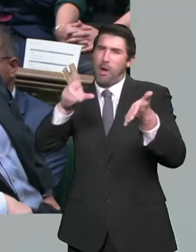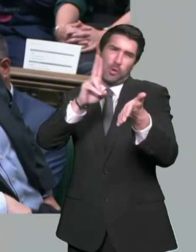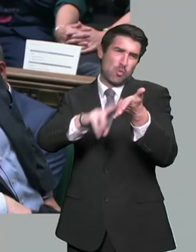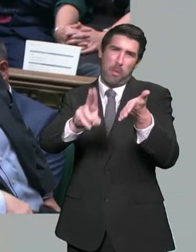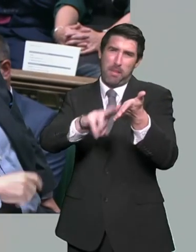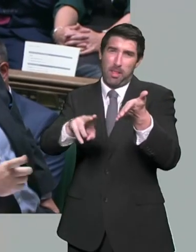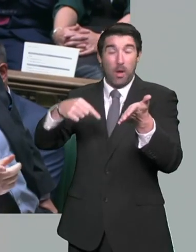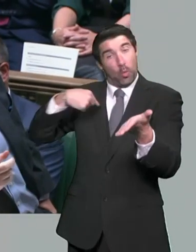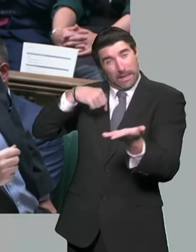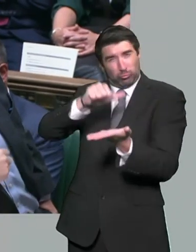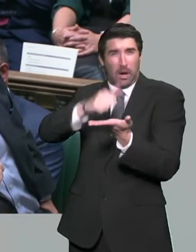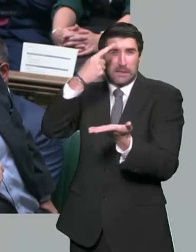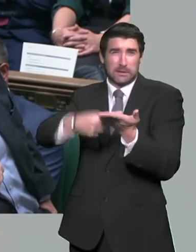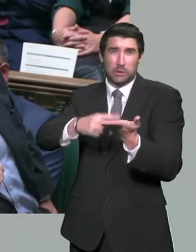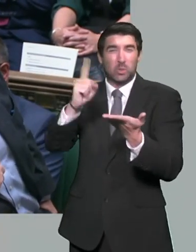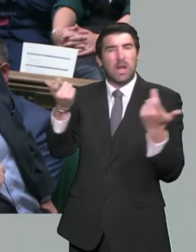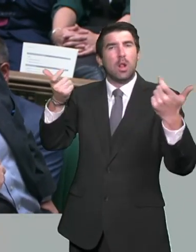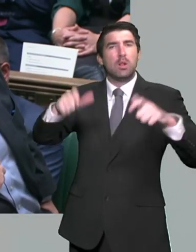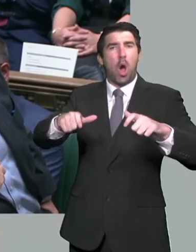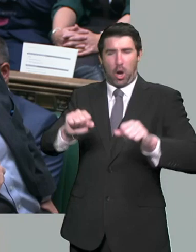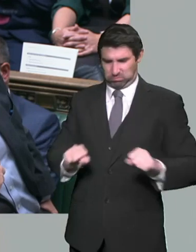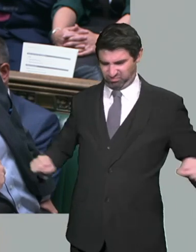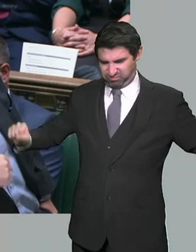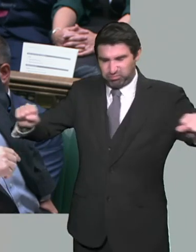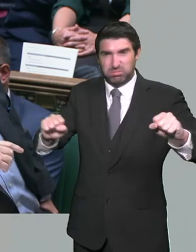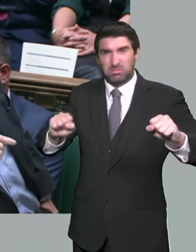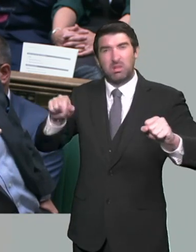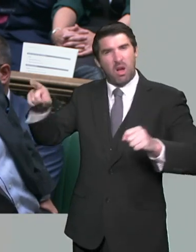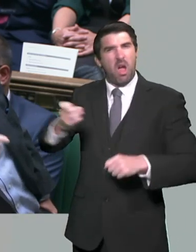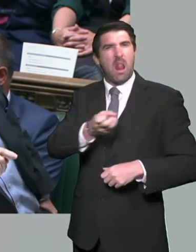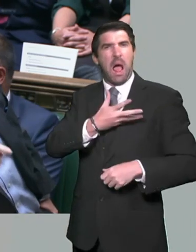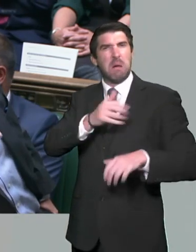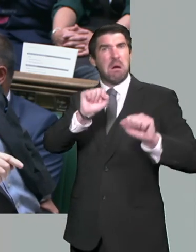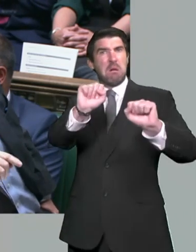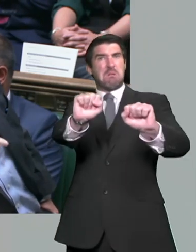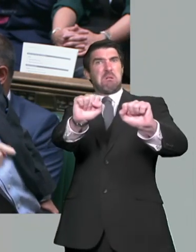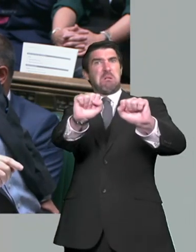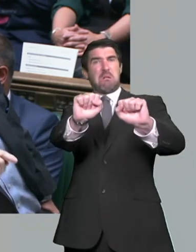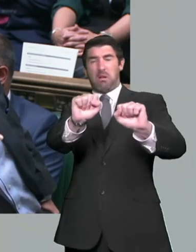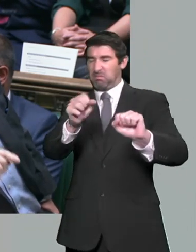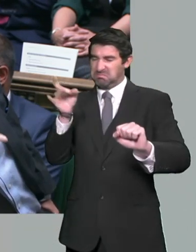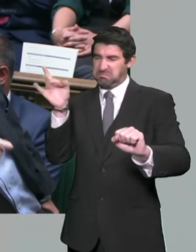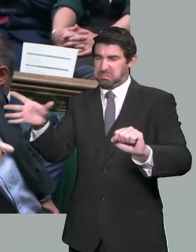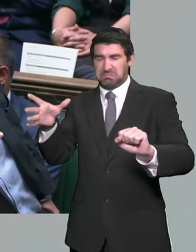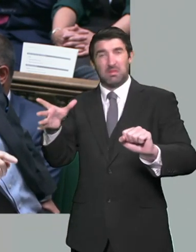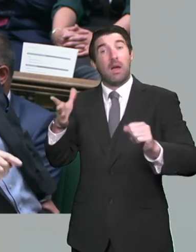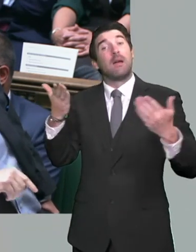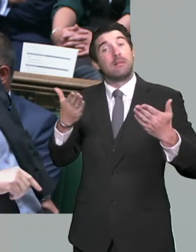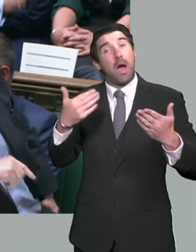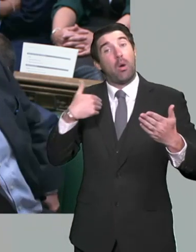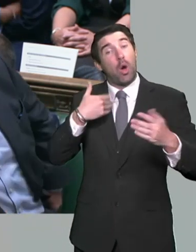That is why, right now, we have the highest number of people on payrolled employment on